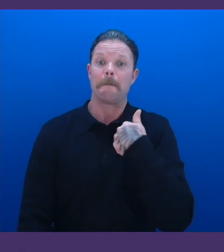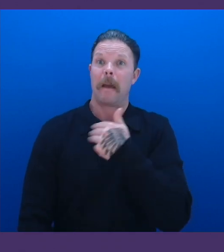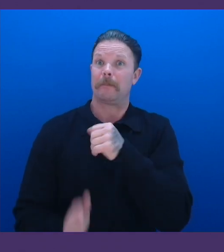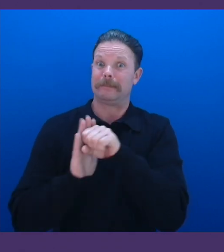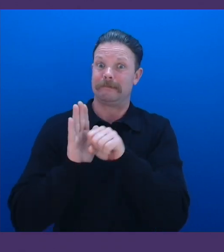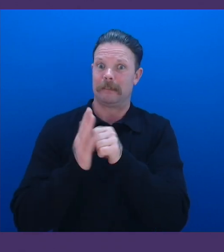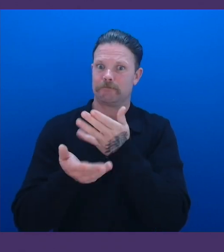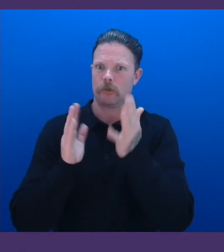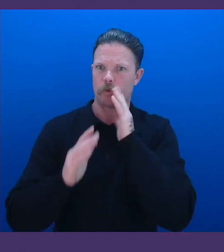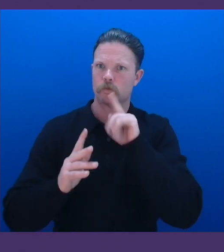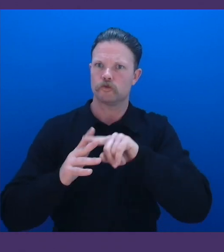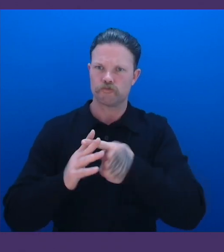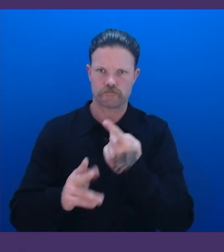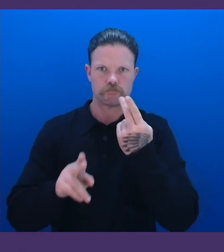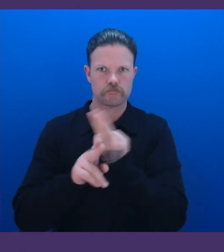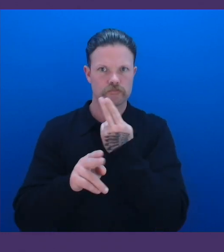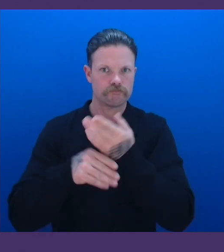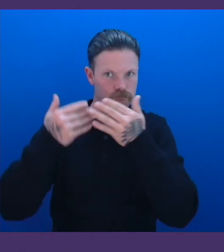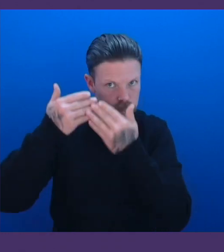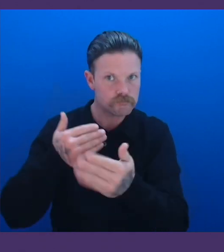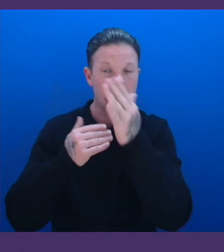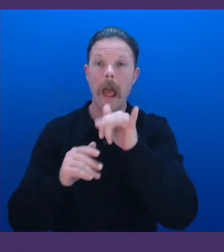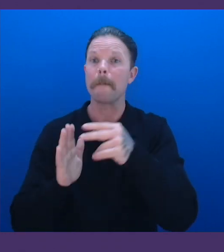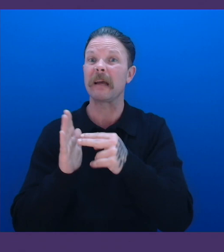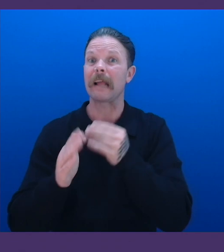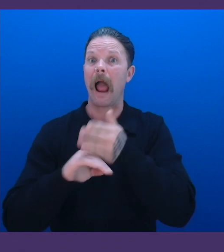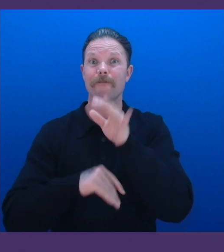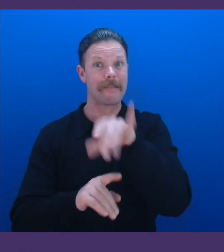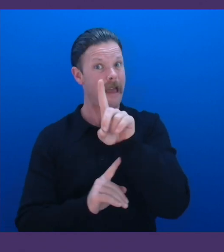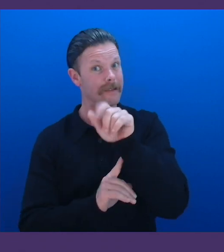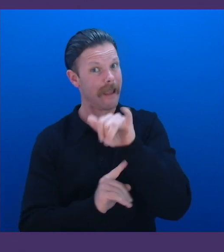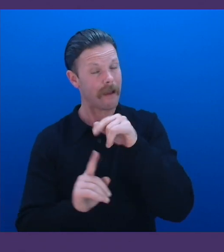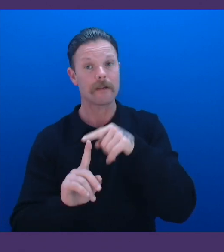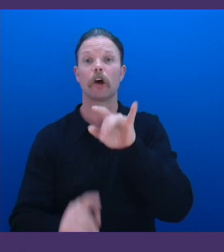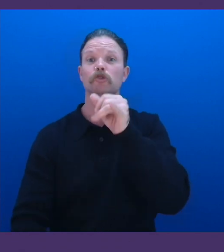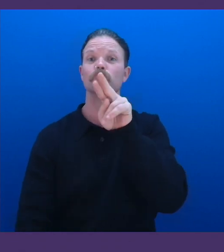That means that after that day, again, June 28, 2025,